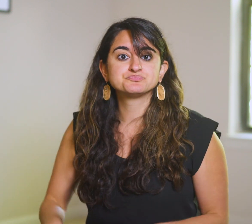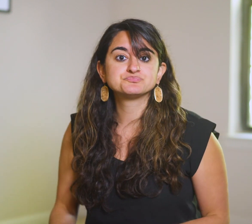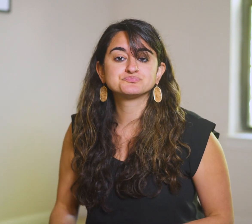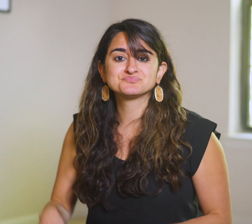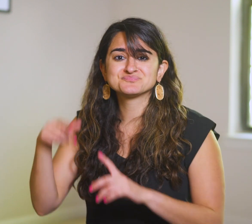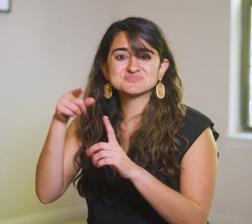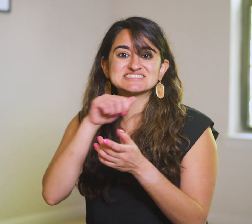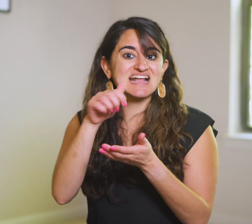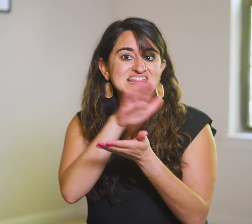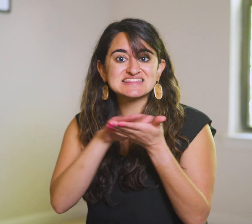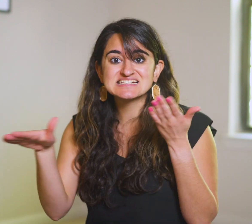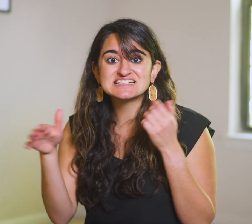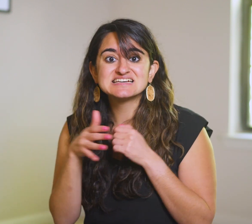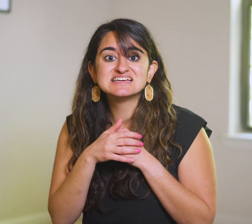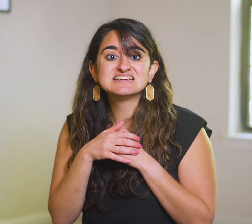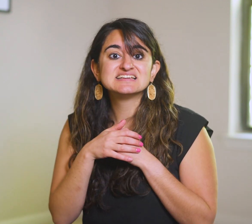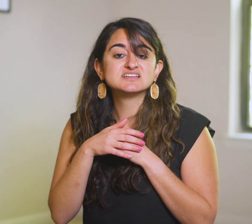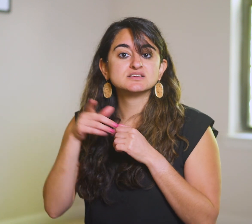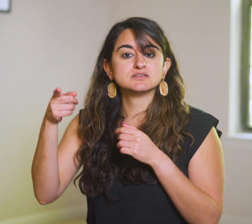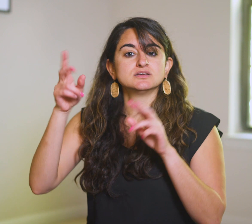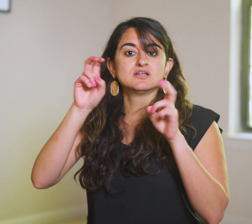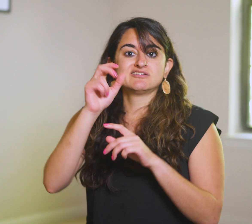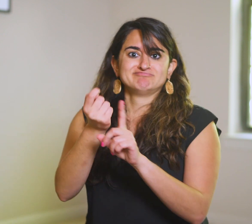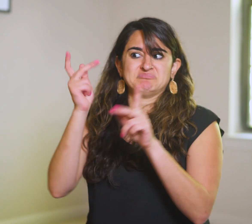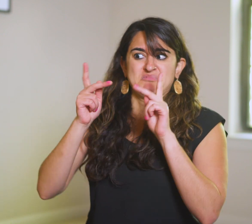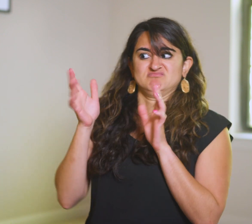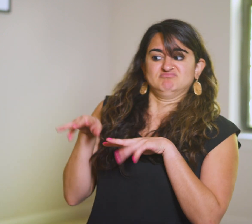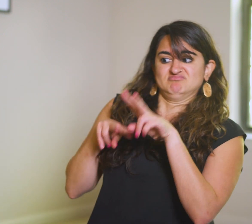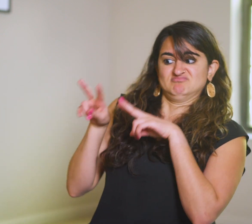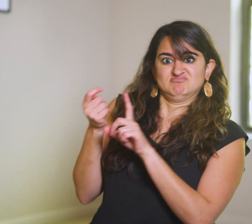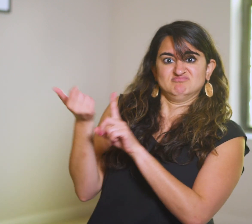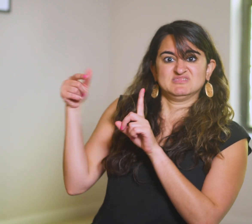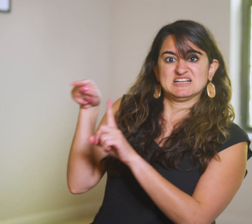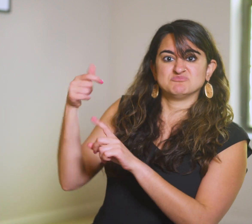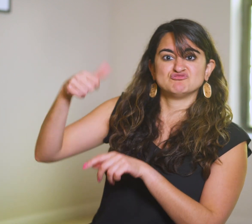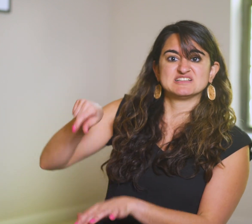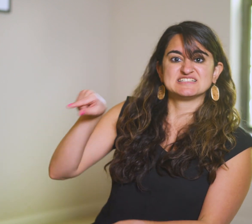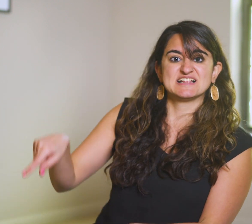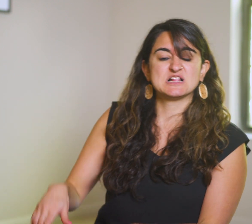She’s ceremonially unclean, so she’s a social outcast